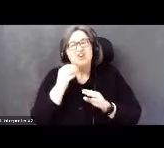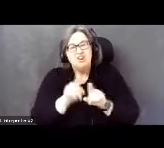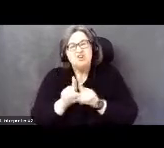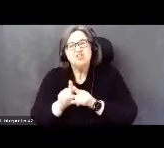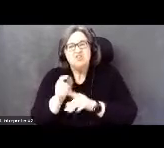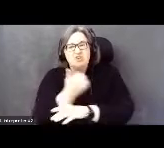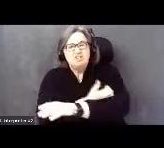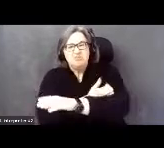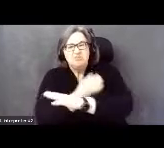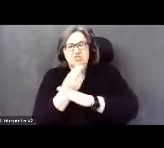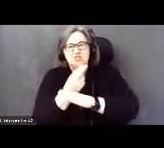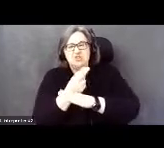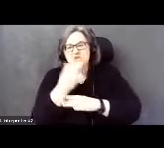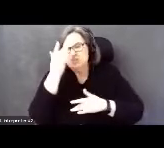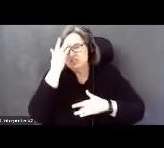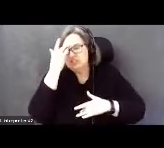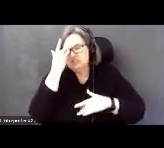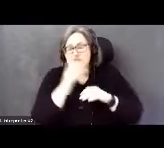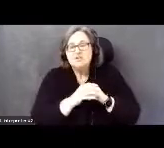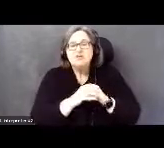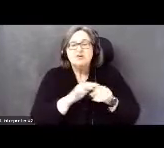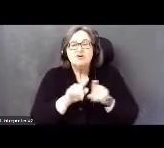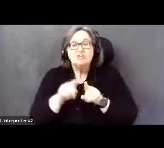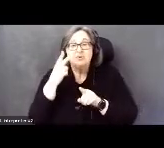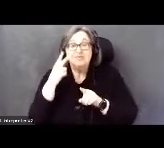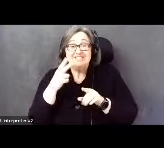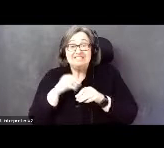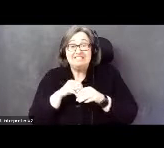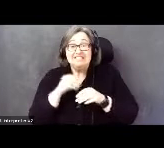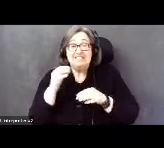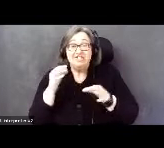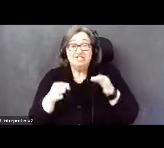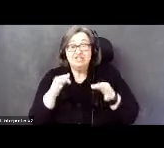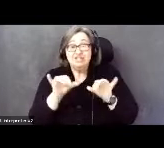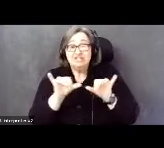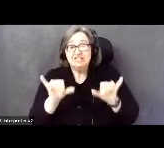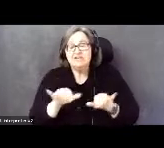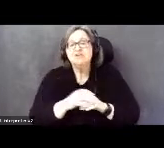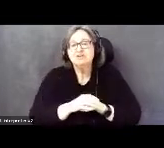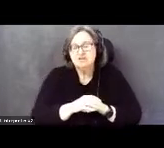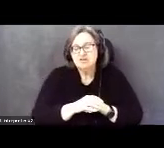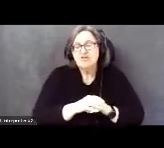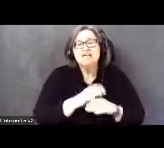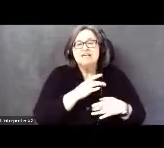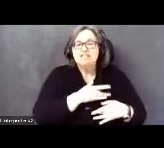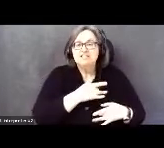Often times what is most prevalent and what we're seeing in the justice system is substance use disorder is very often alcoholism.